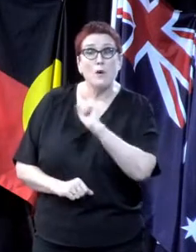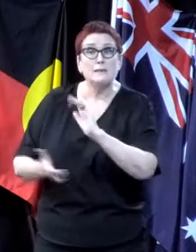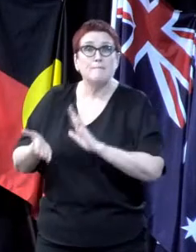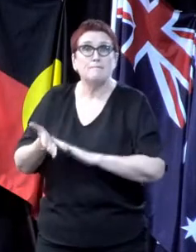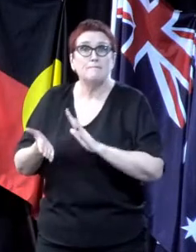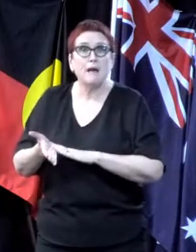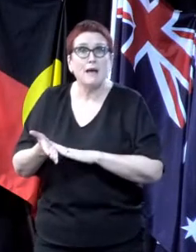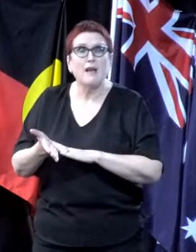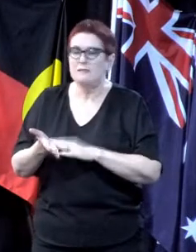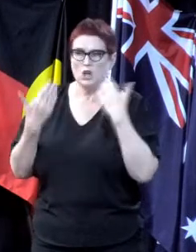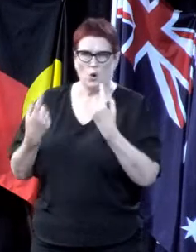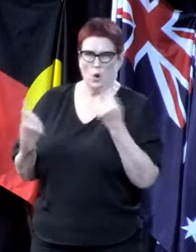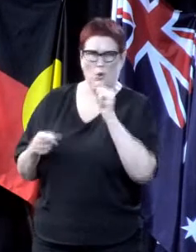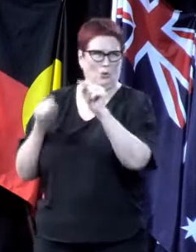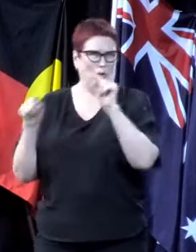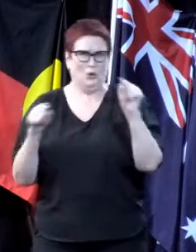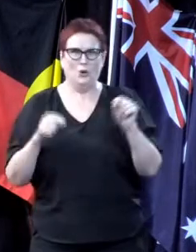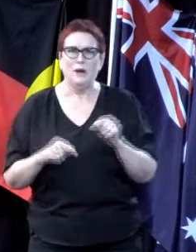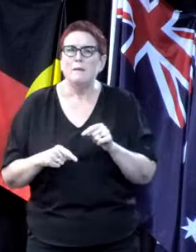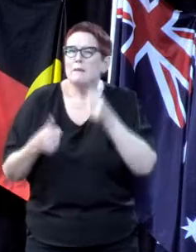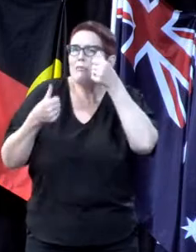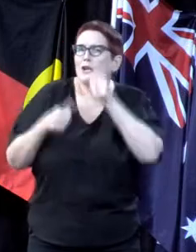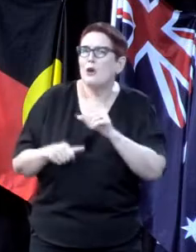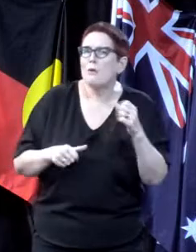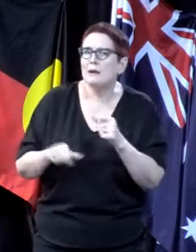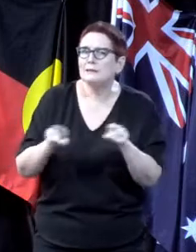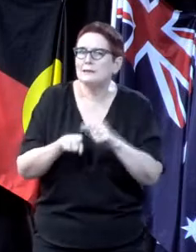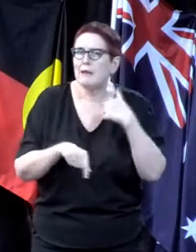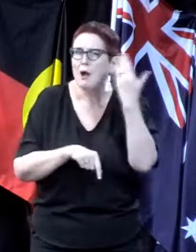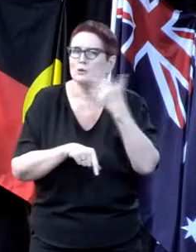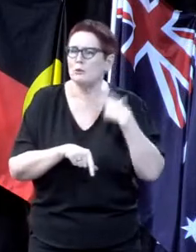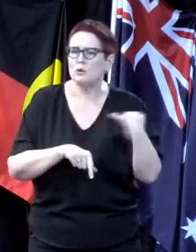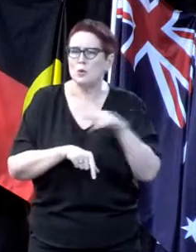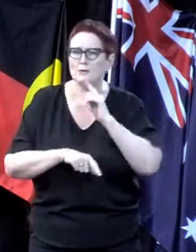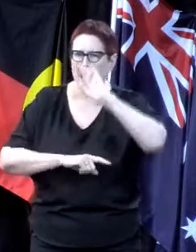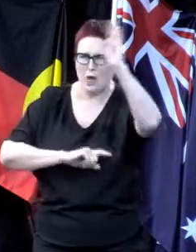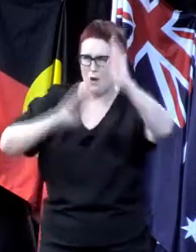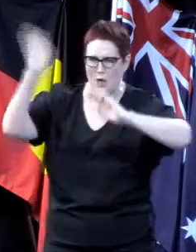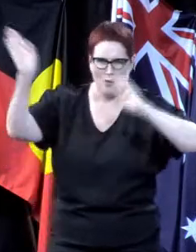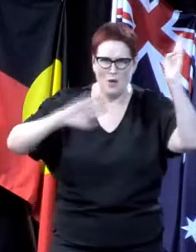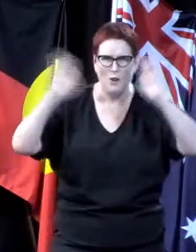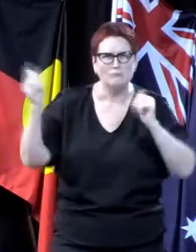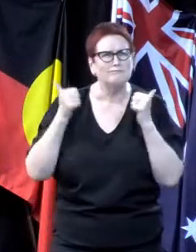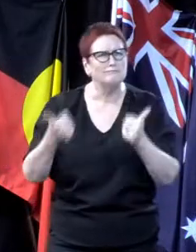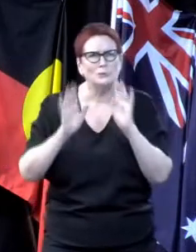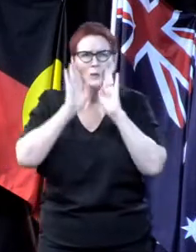to Ingham State High School because they stop and say hello to him. We heard yesterday from Dr. Mann, who conducted a study -